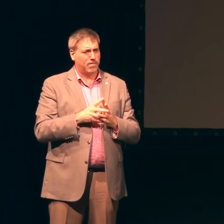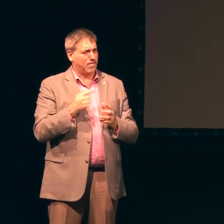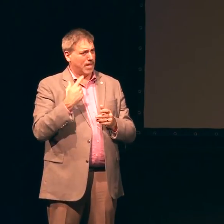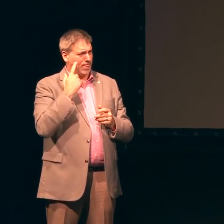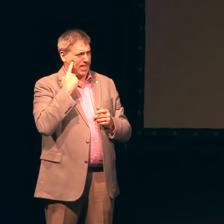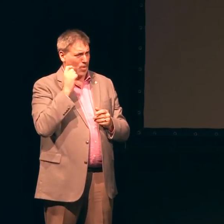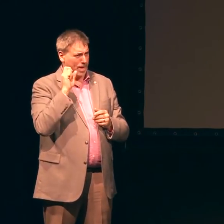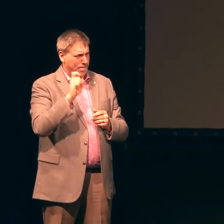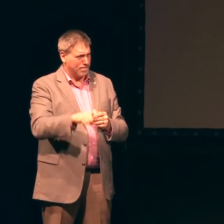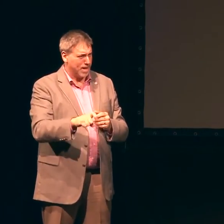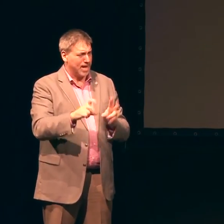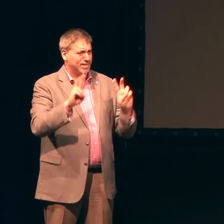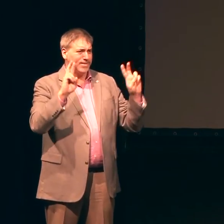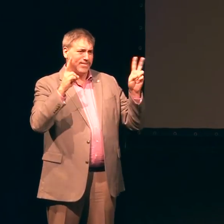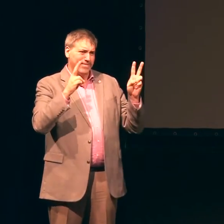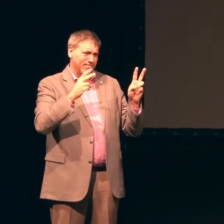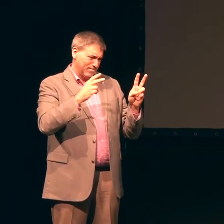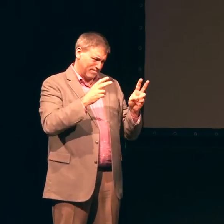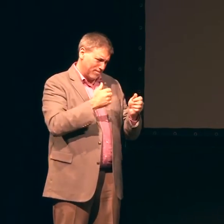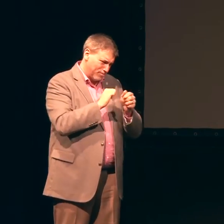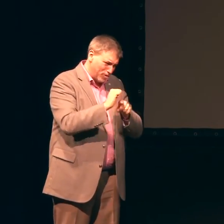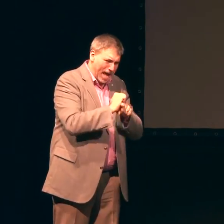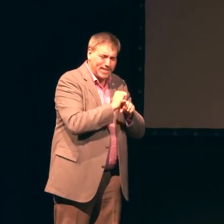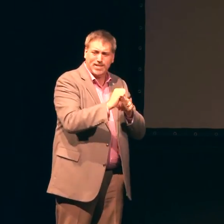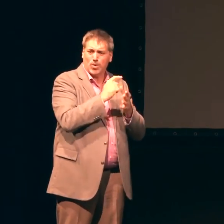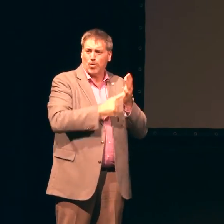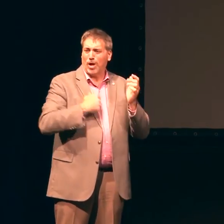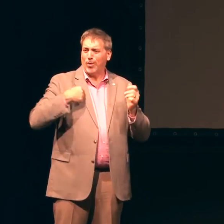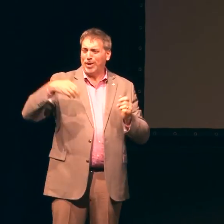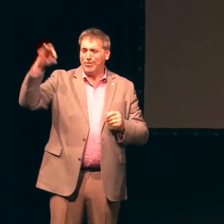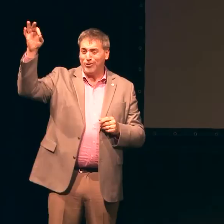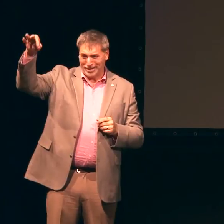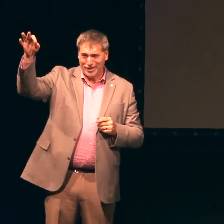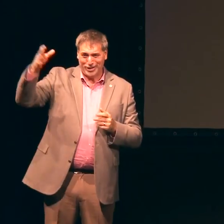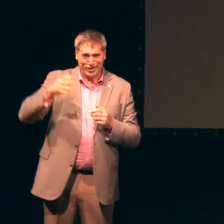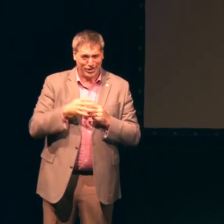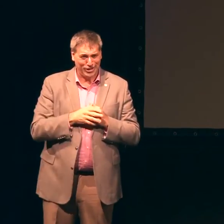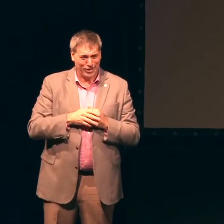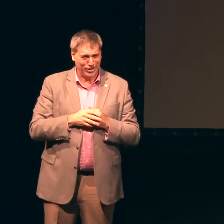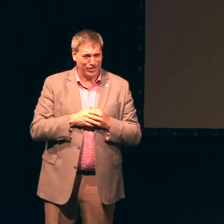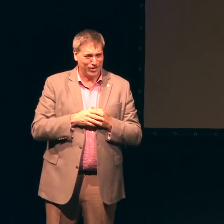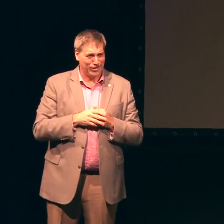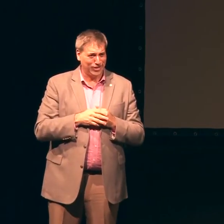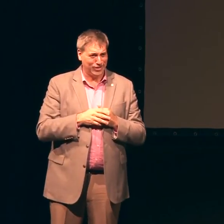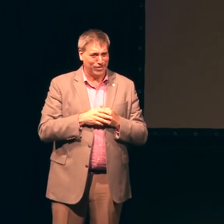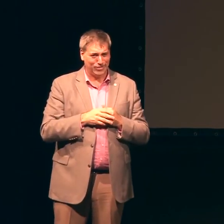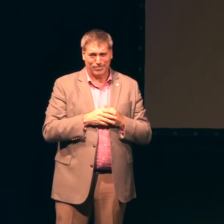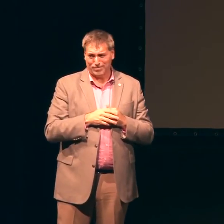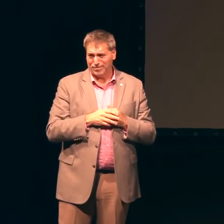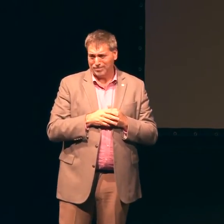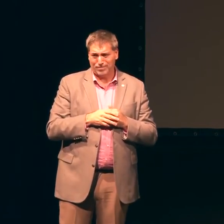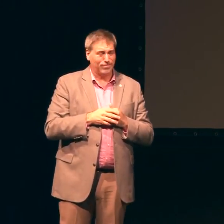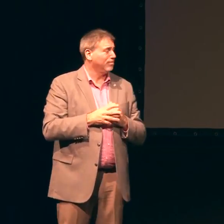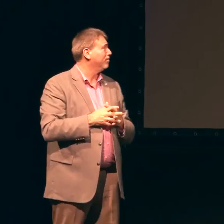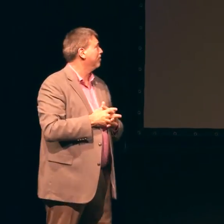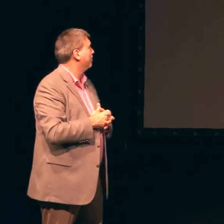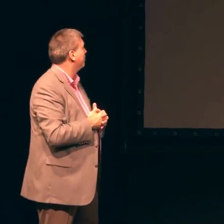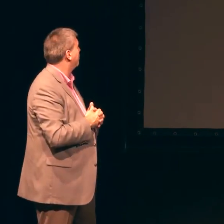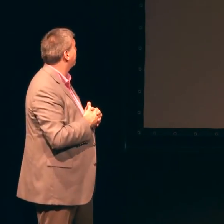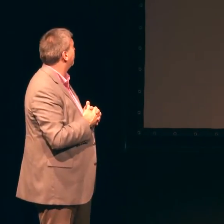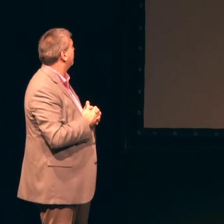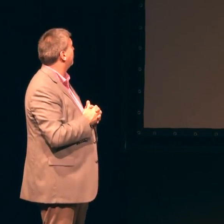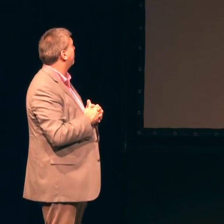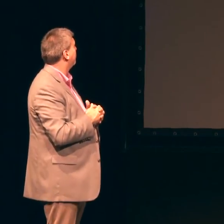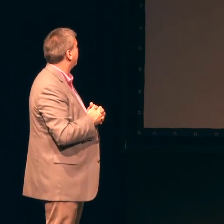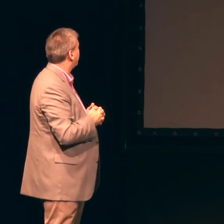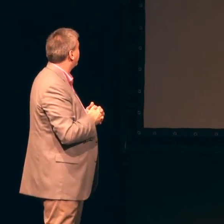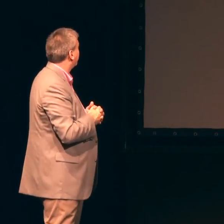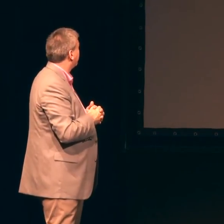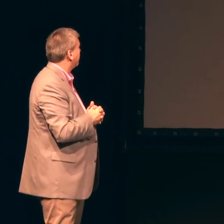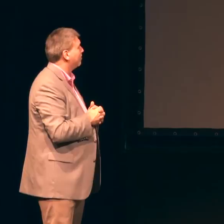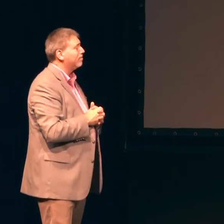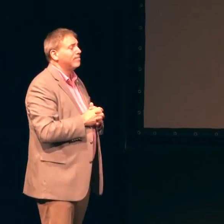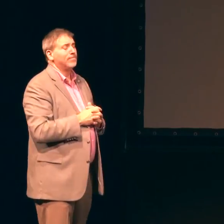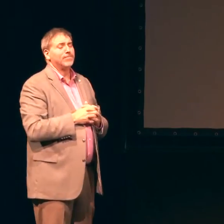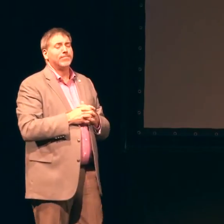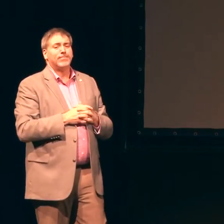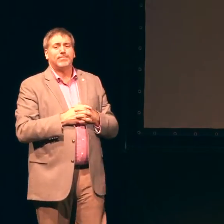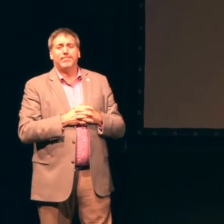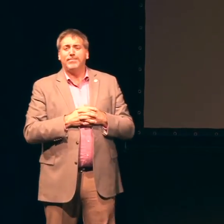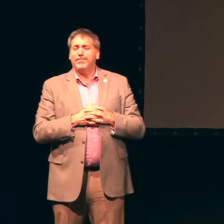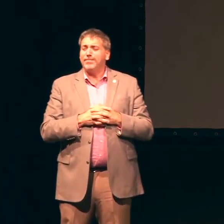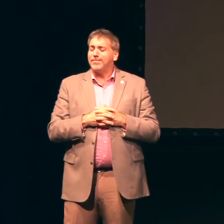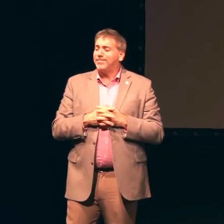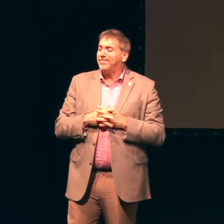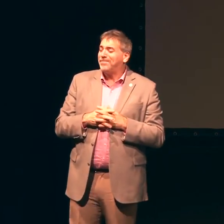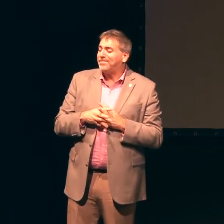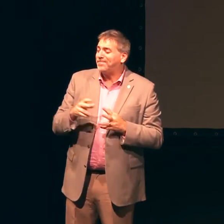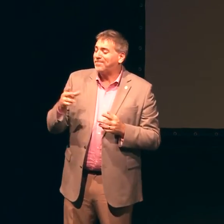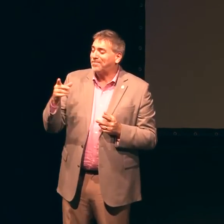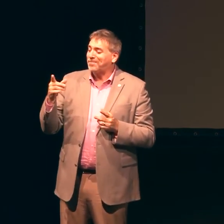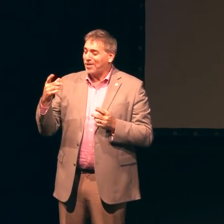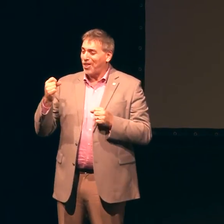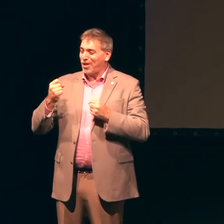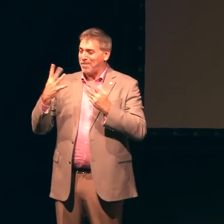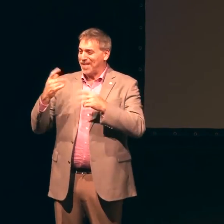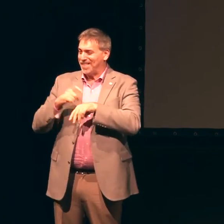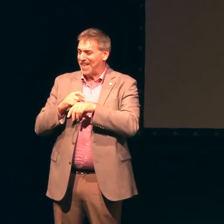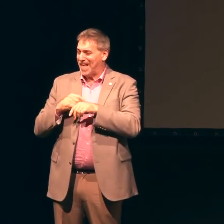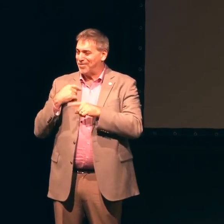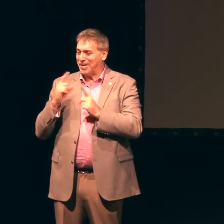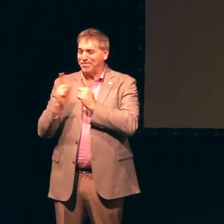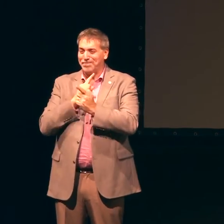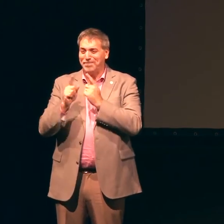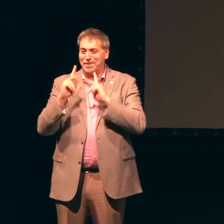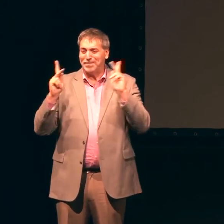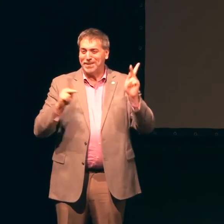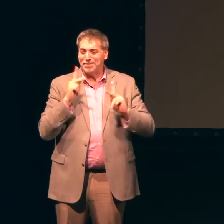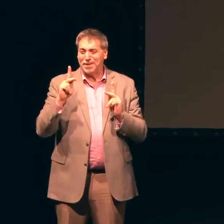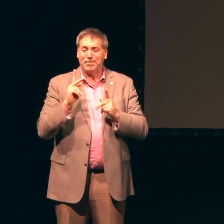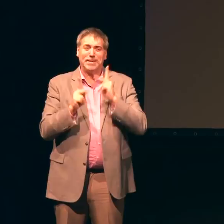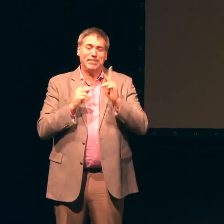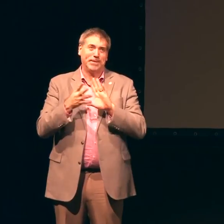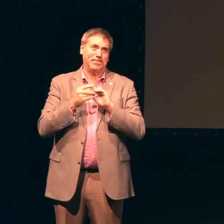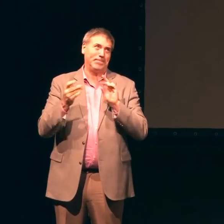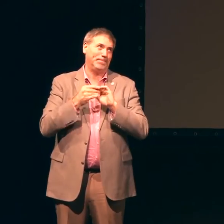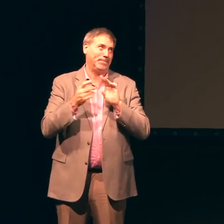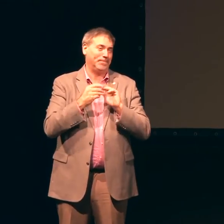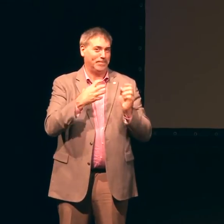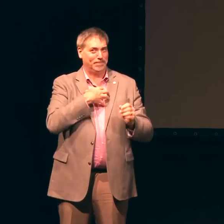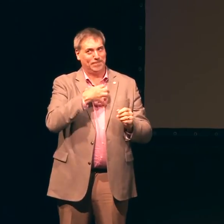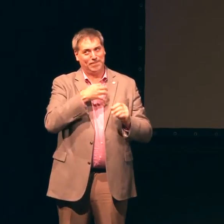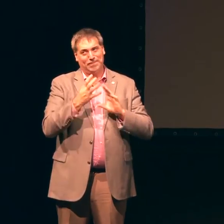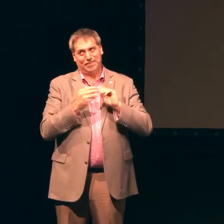throughout our community. I think we must practice what we preach. Many times when I